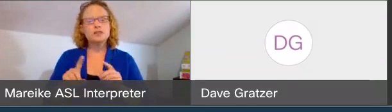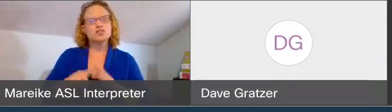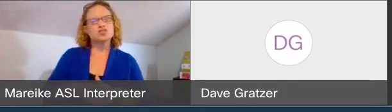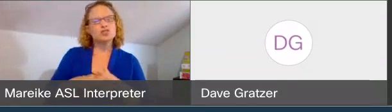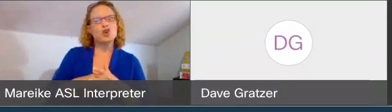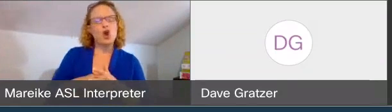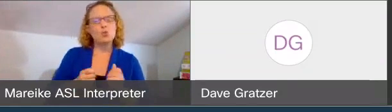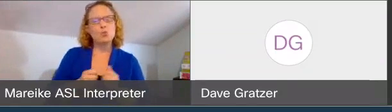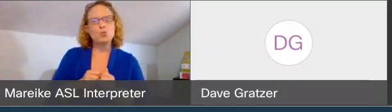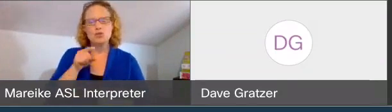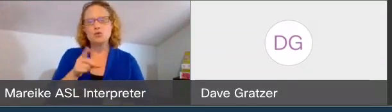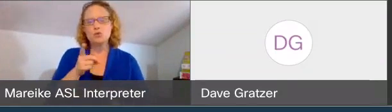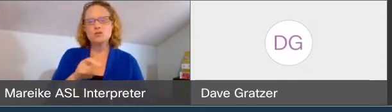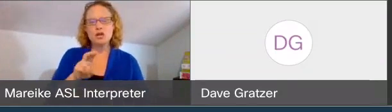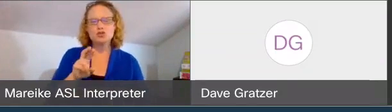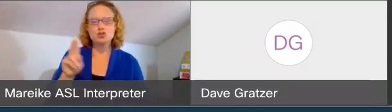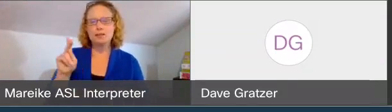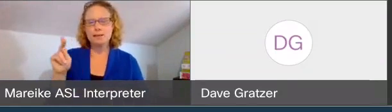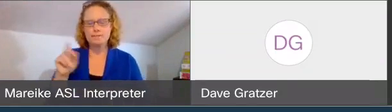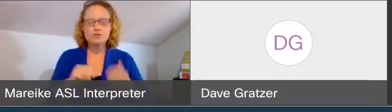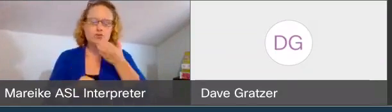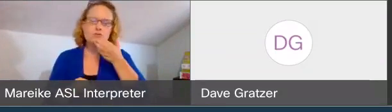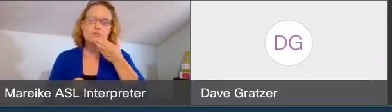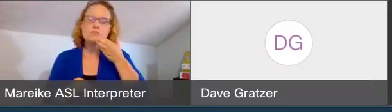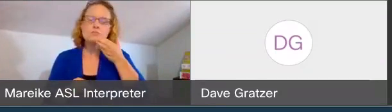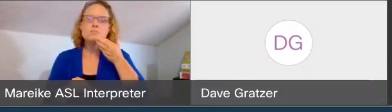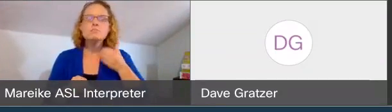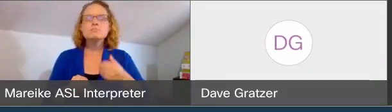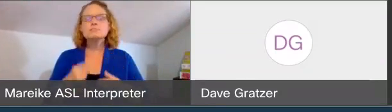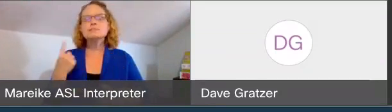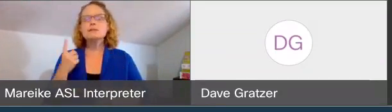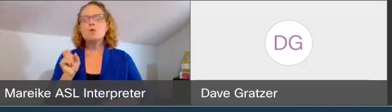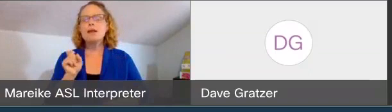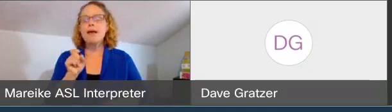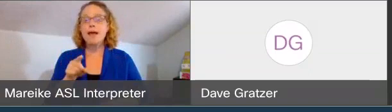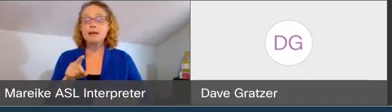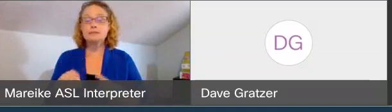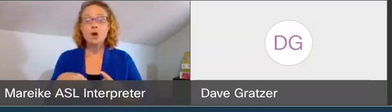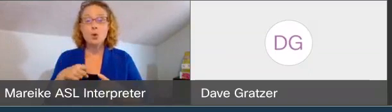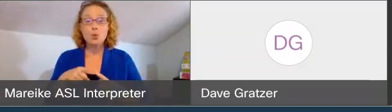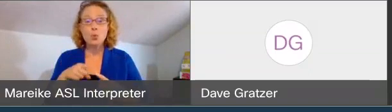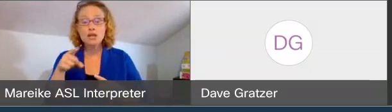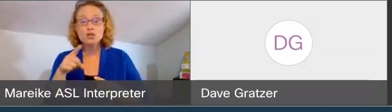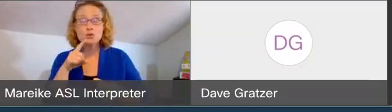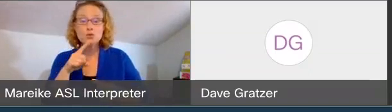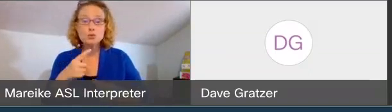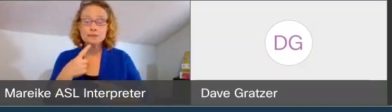with you Dr. Klaver. So this person asked when you indicated the number of visits that affect